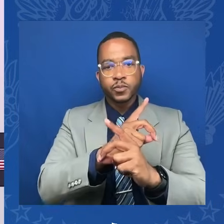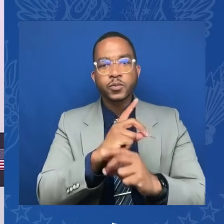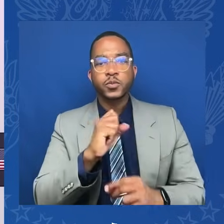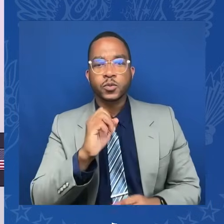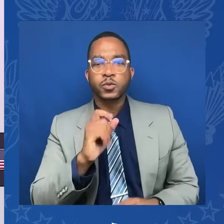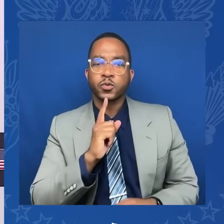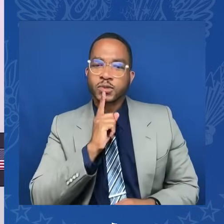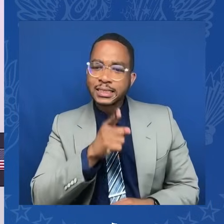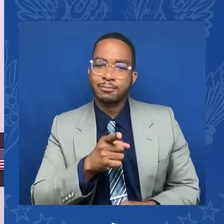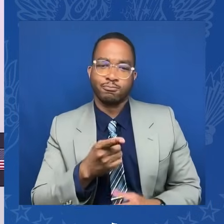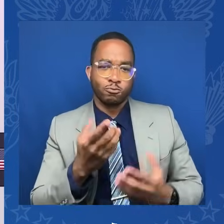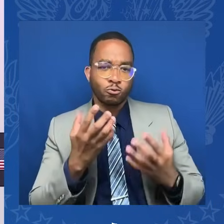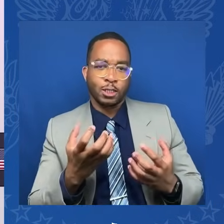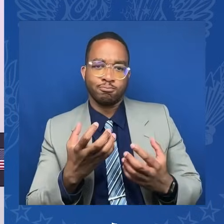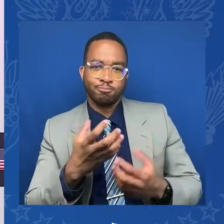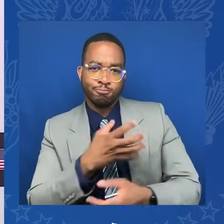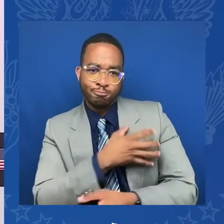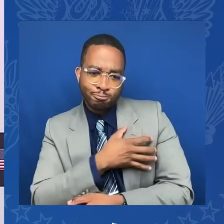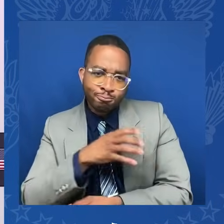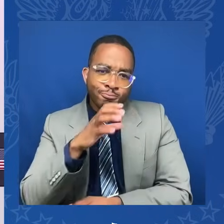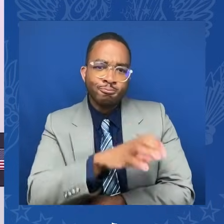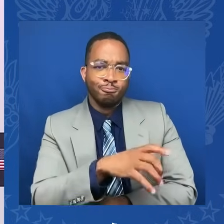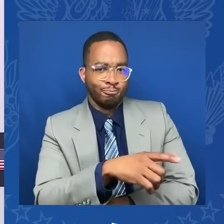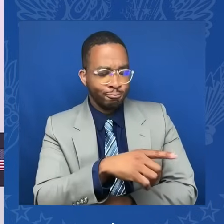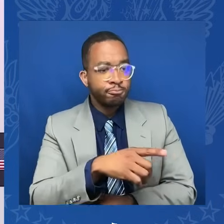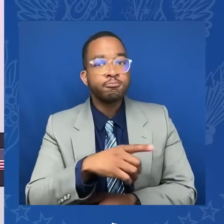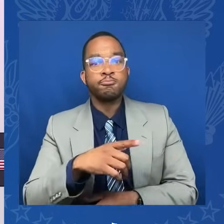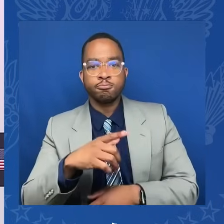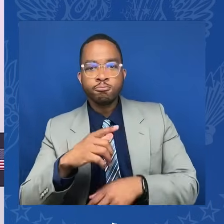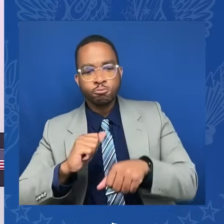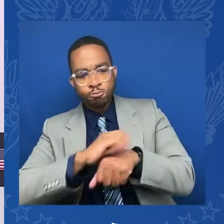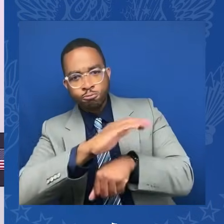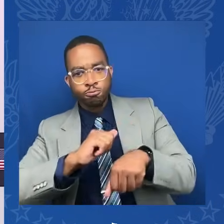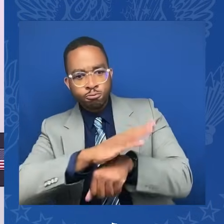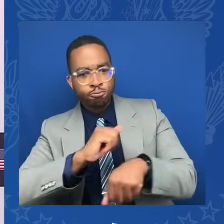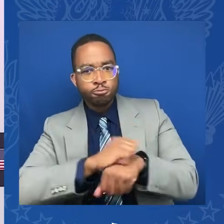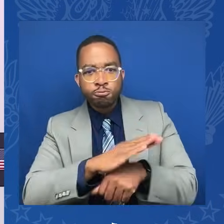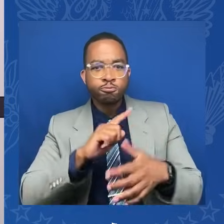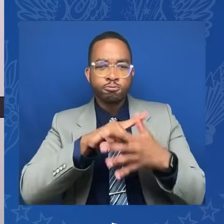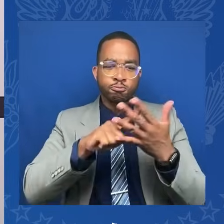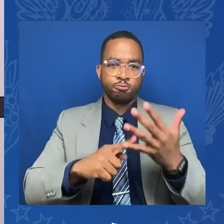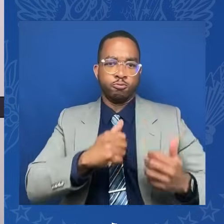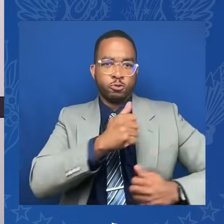And we made remarkable decisions. We mentioned the -- well, the details of the war,